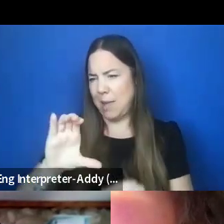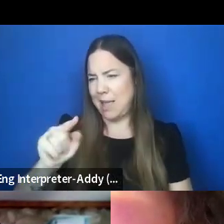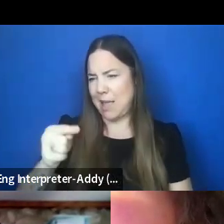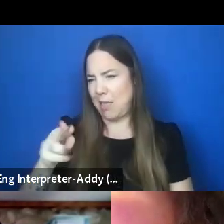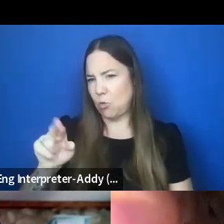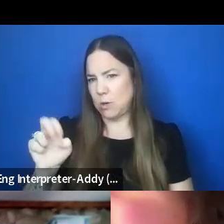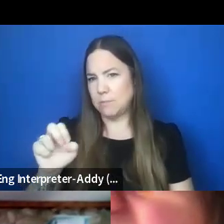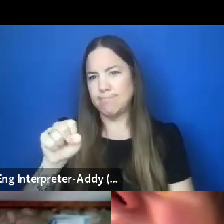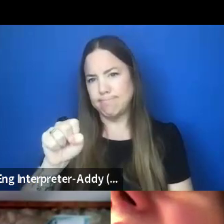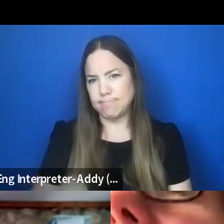Don Dew: the